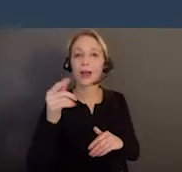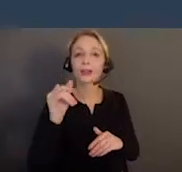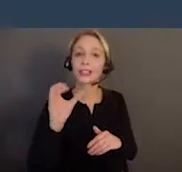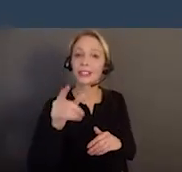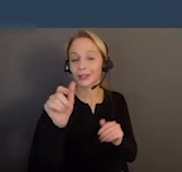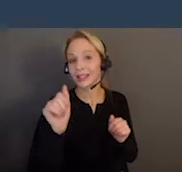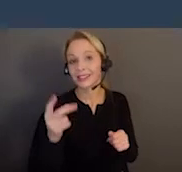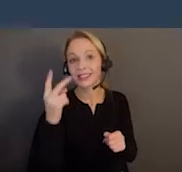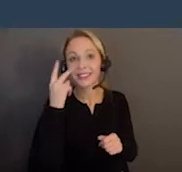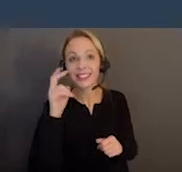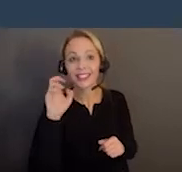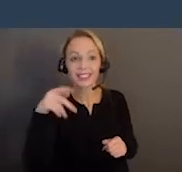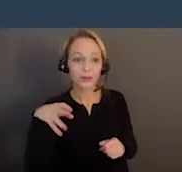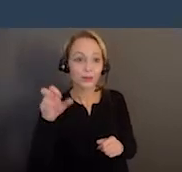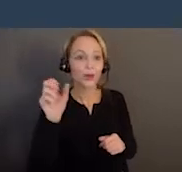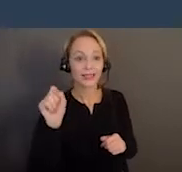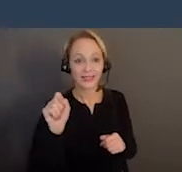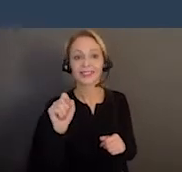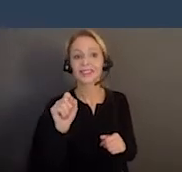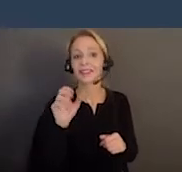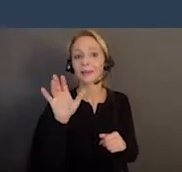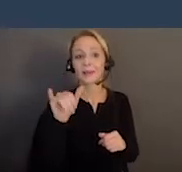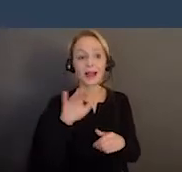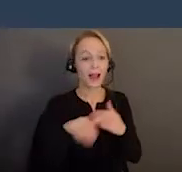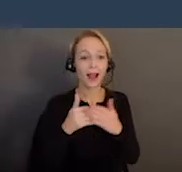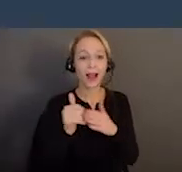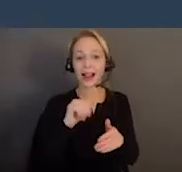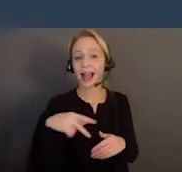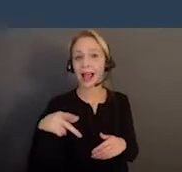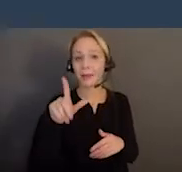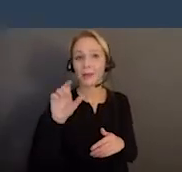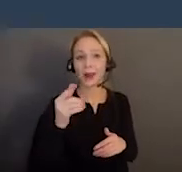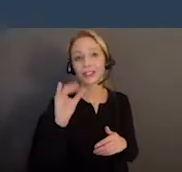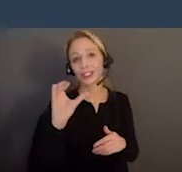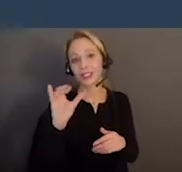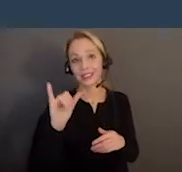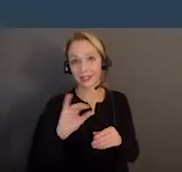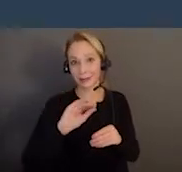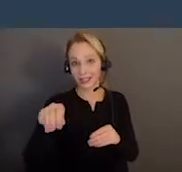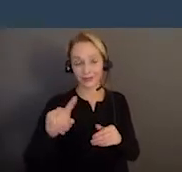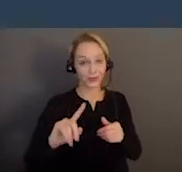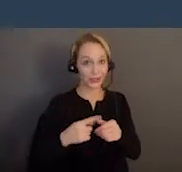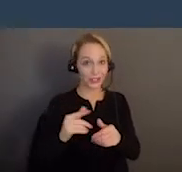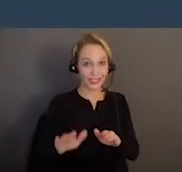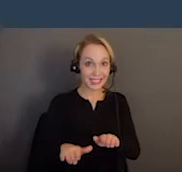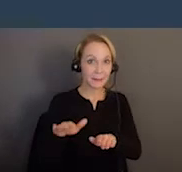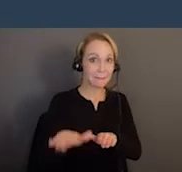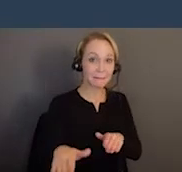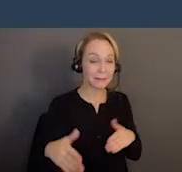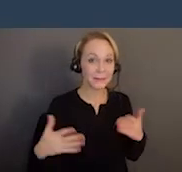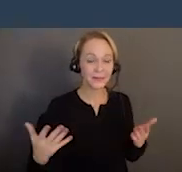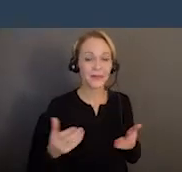ON THIS SLIDE YOU MAY SEE EXPRESS OUT WHERE ALL APP LOGIC PLACED.